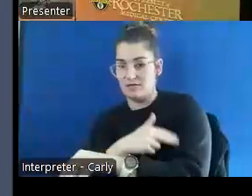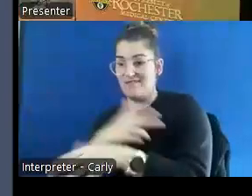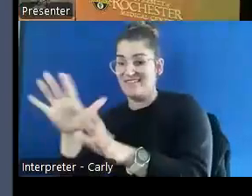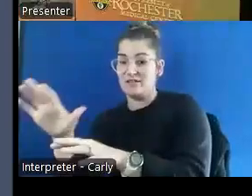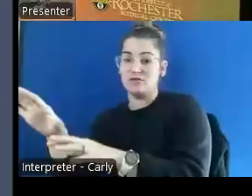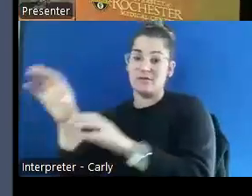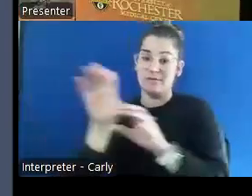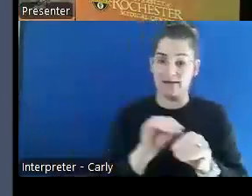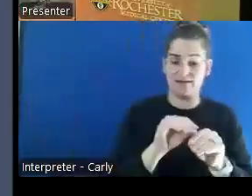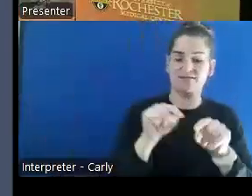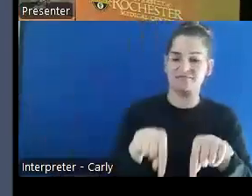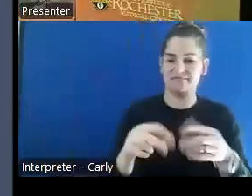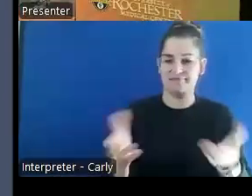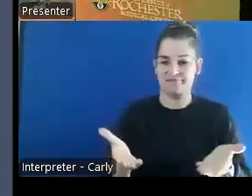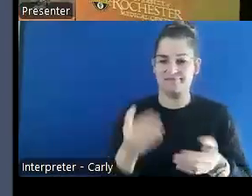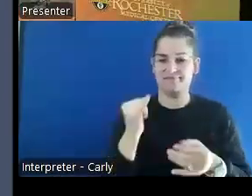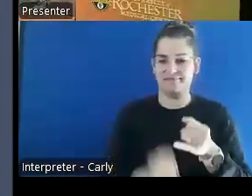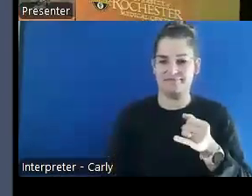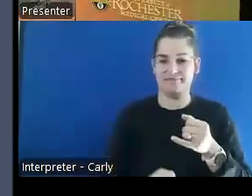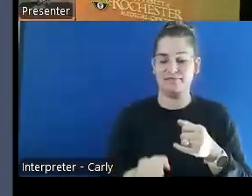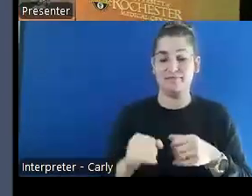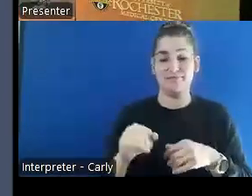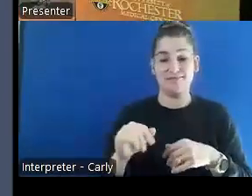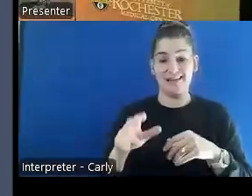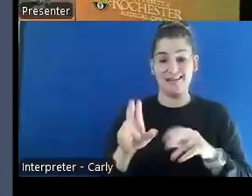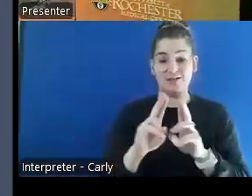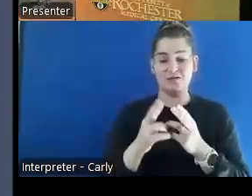patient but the team is so great on the unit they always say hey who's your primary care Doc and if